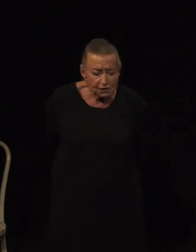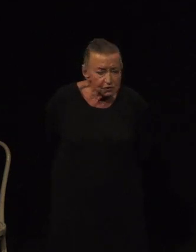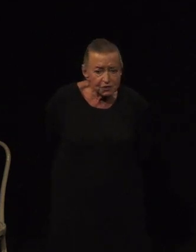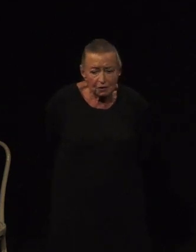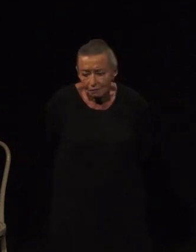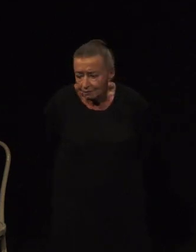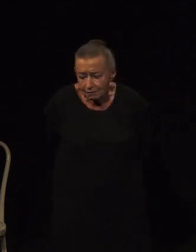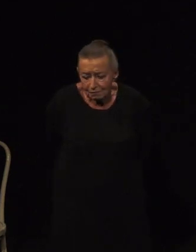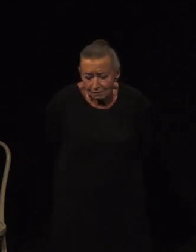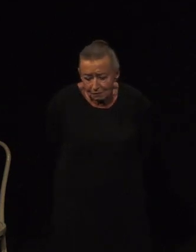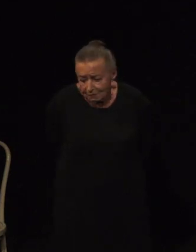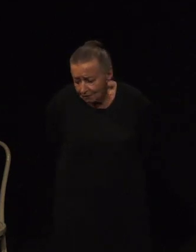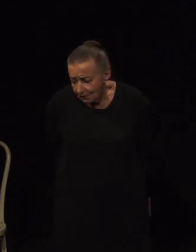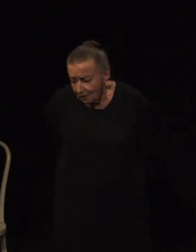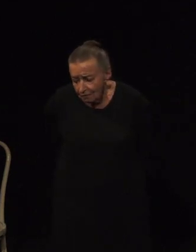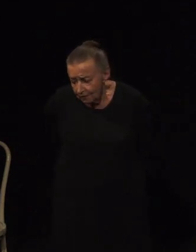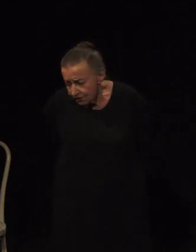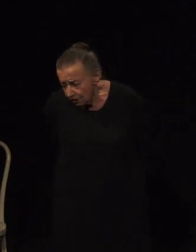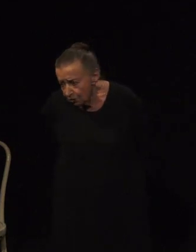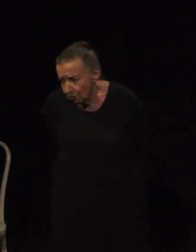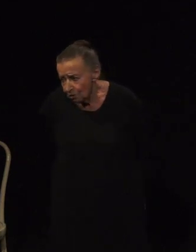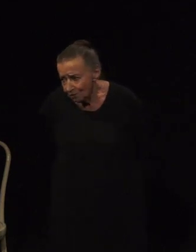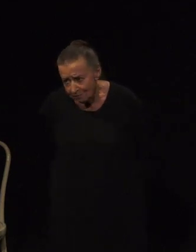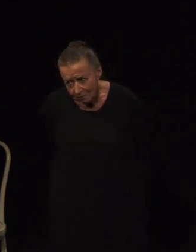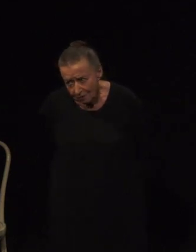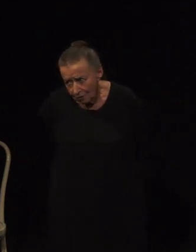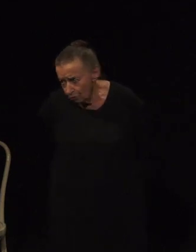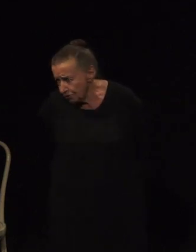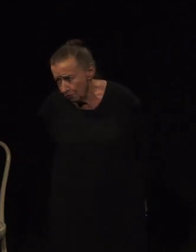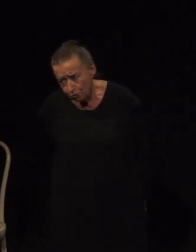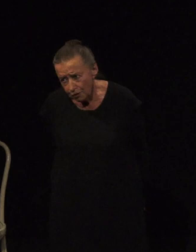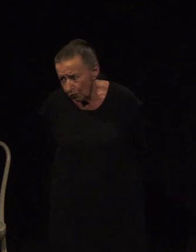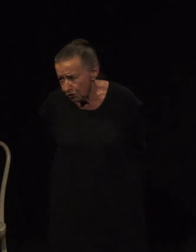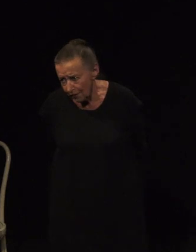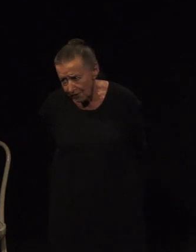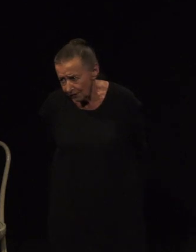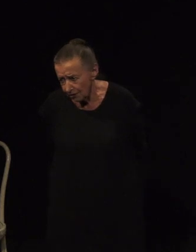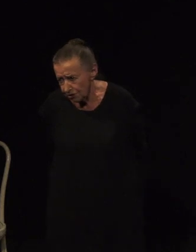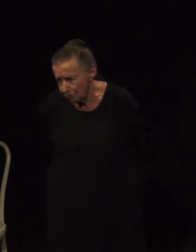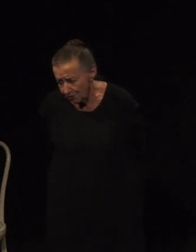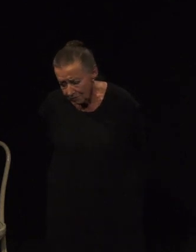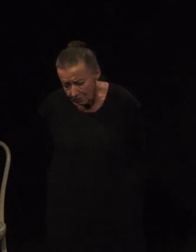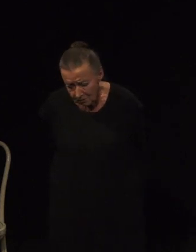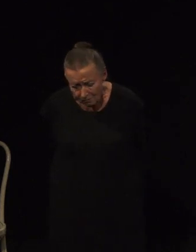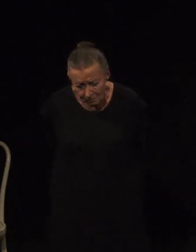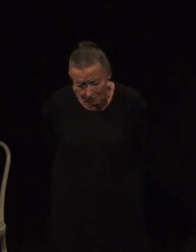The Judge sighed deeply; in his eye there was a tear...